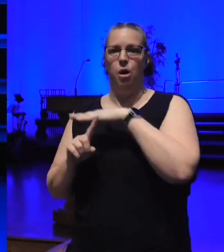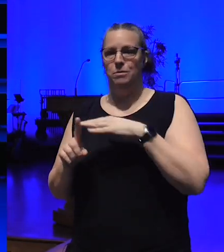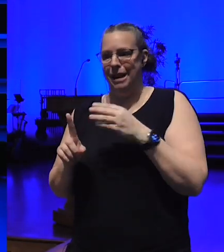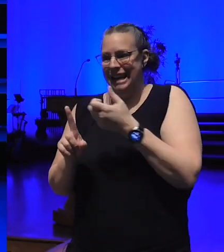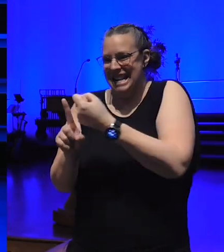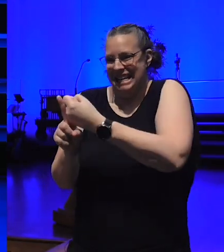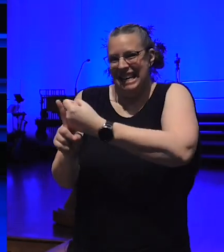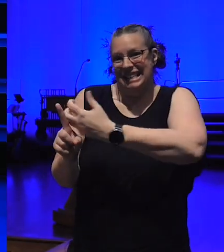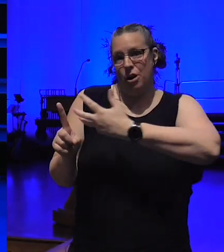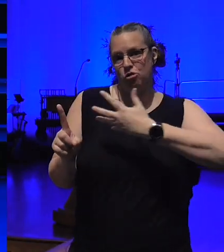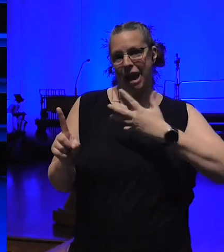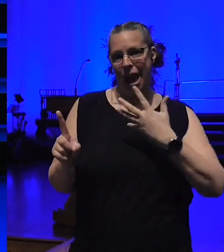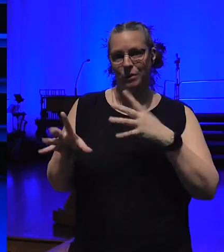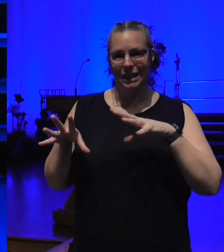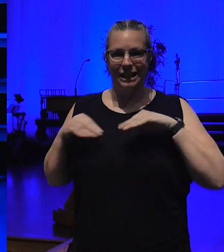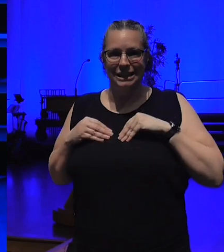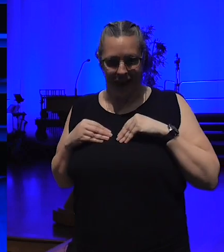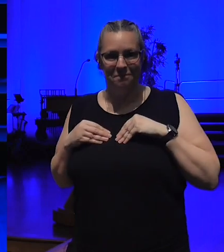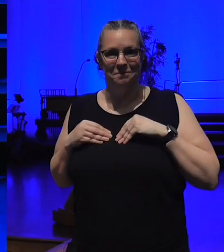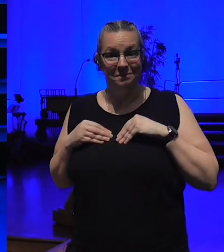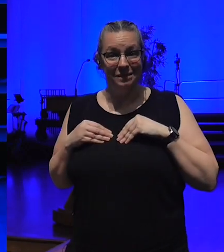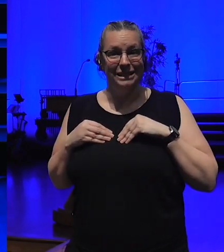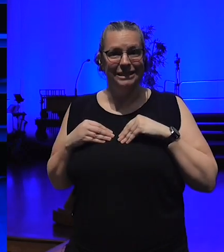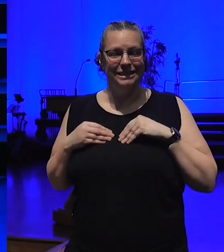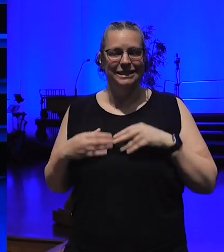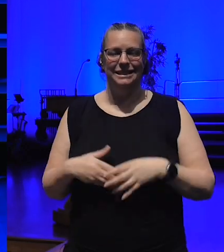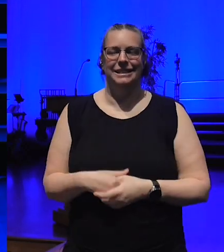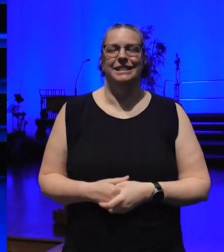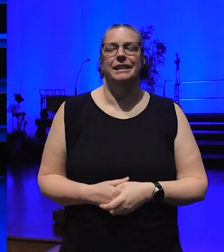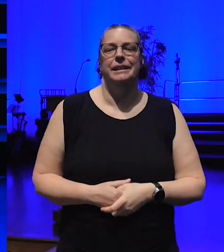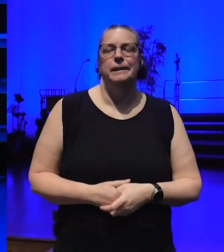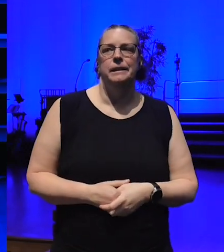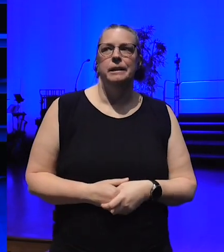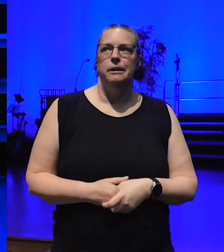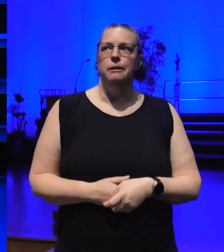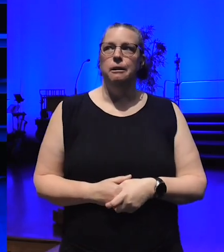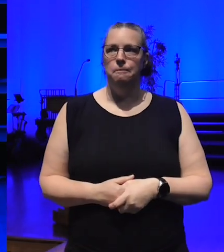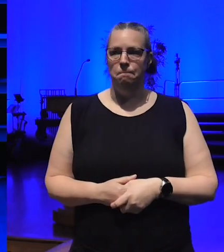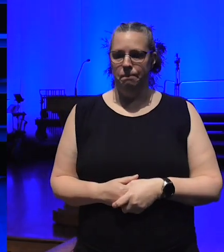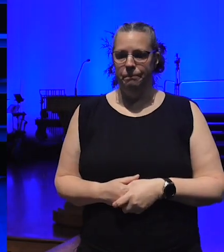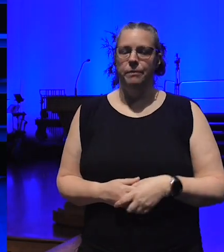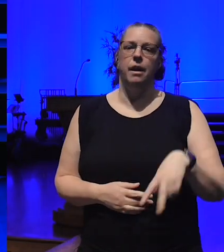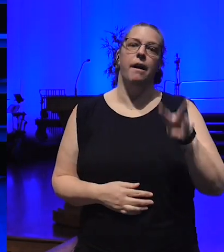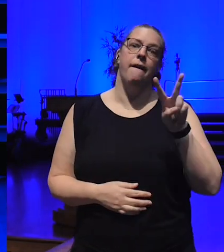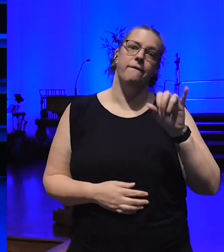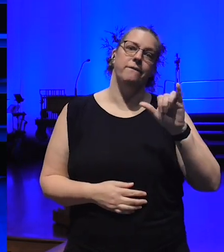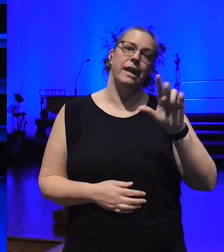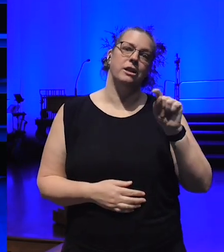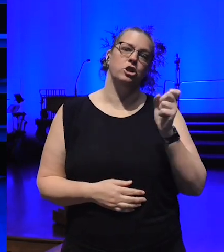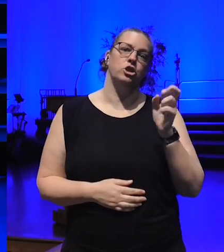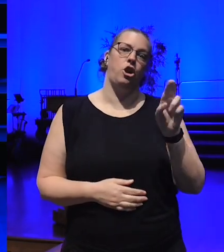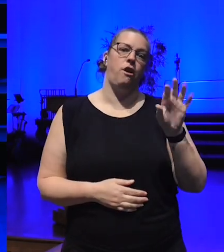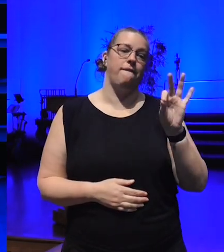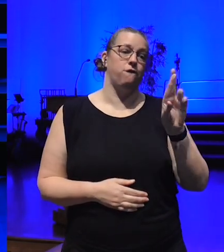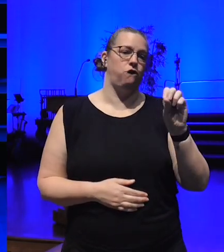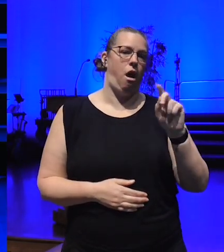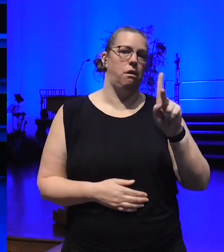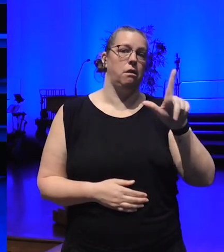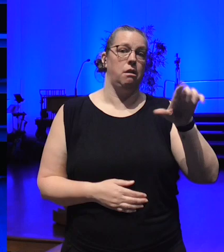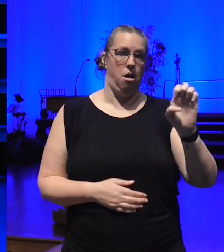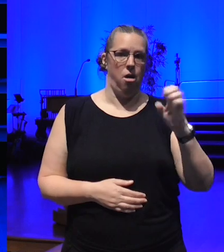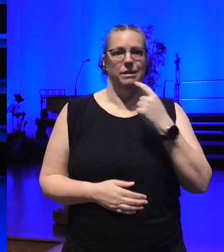expands and can be accepted within us Victor Franco said that there are three ways that we